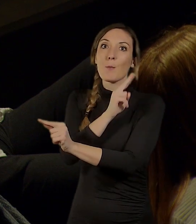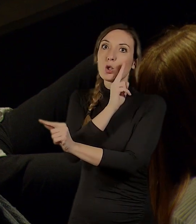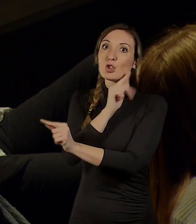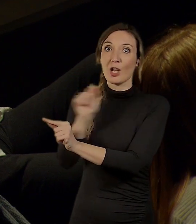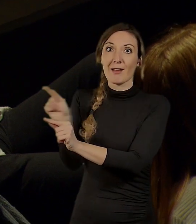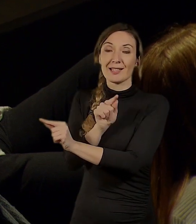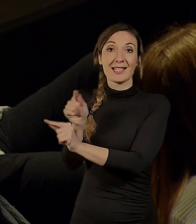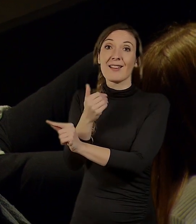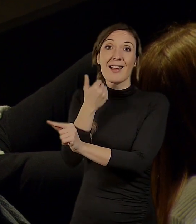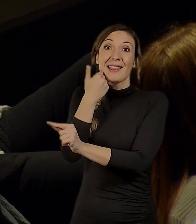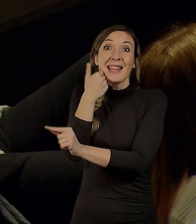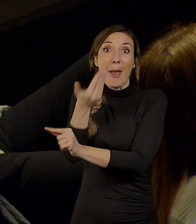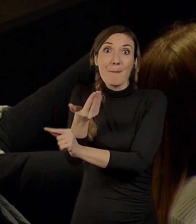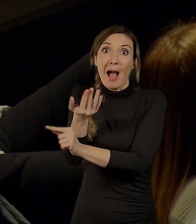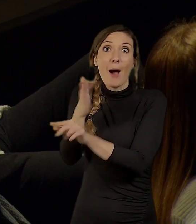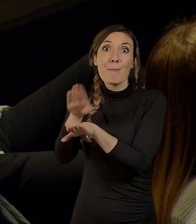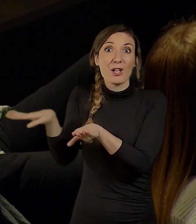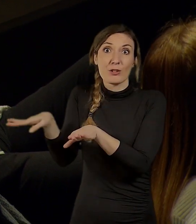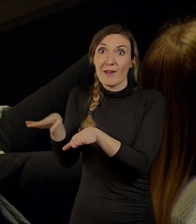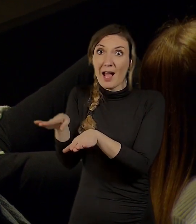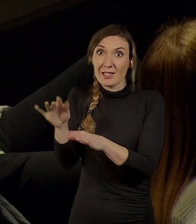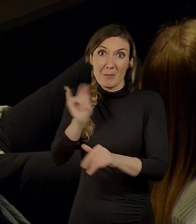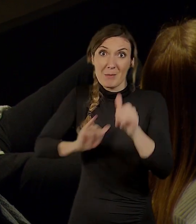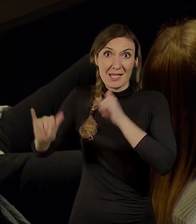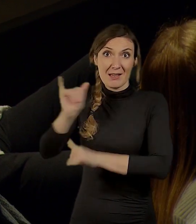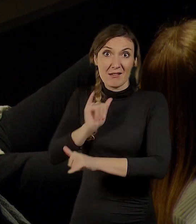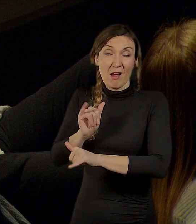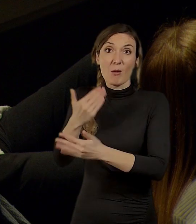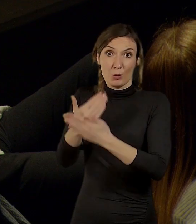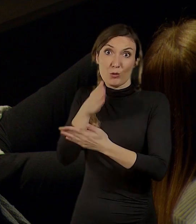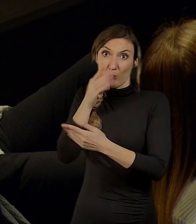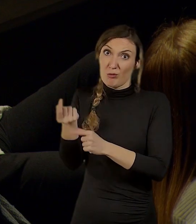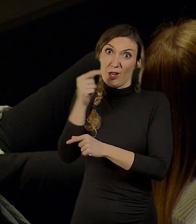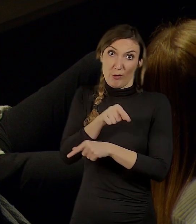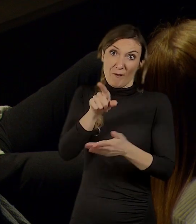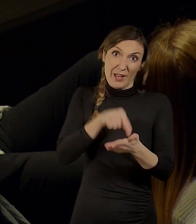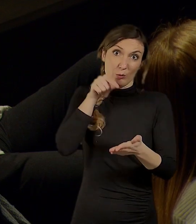as occurred in the Modřanka project in Rorýsova Street, where the investor built